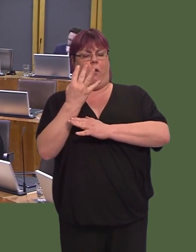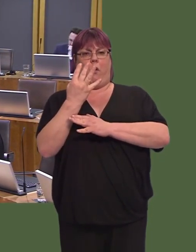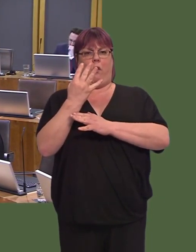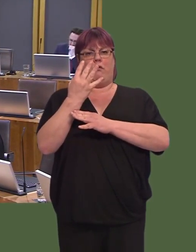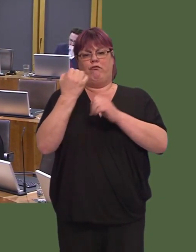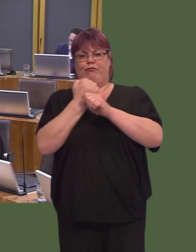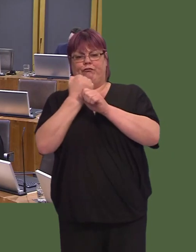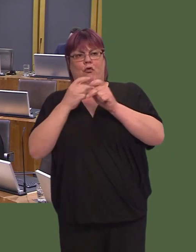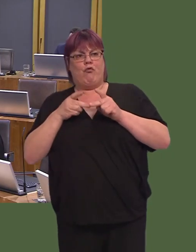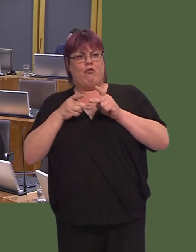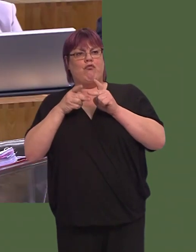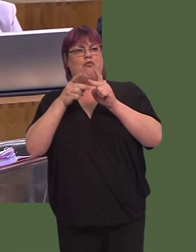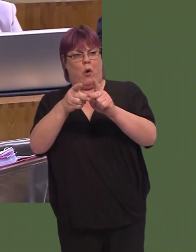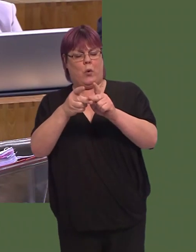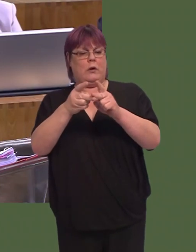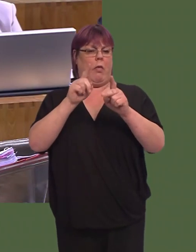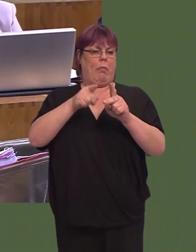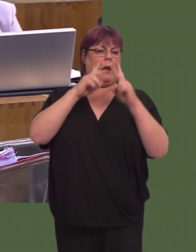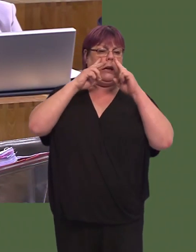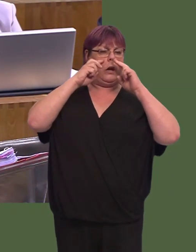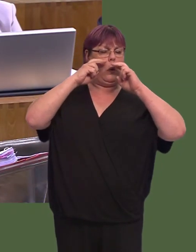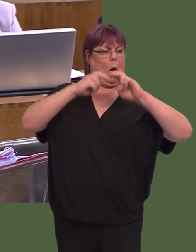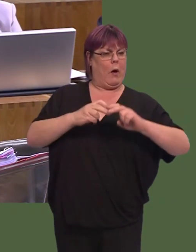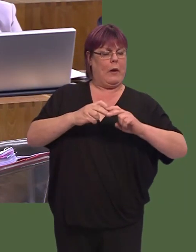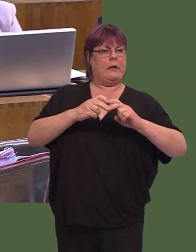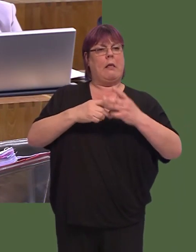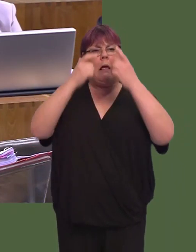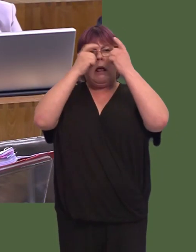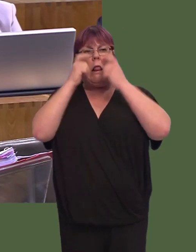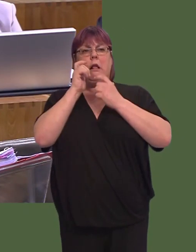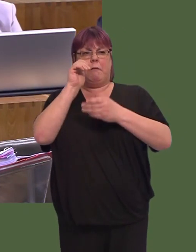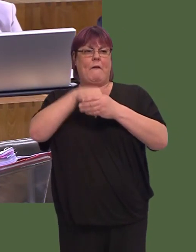inquiry, and we will need to consider options once we've got the outcome of the inquiry,